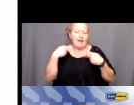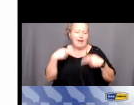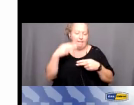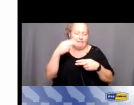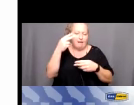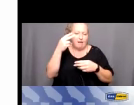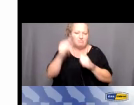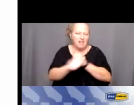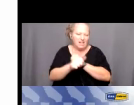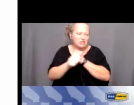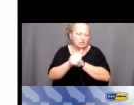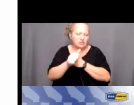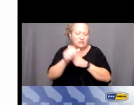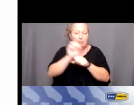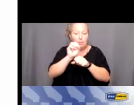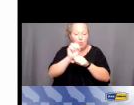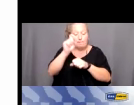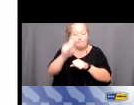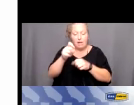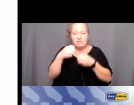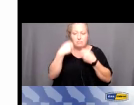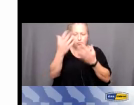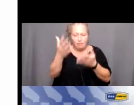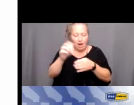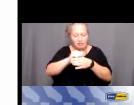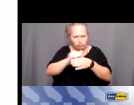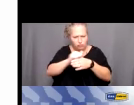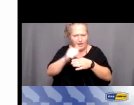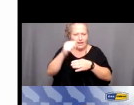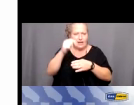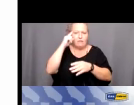Employers must provide effective training to employees on how Covid 19 is spread.